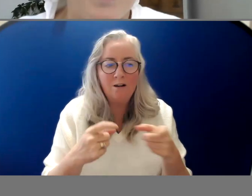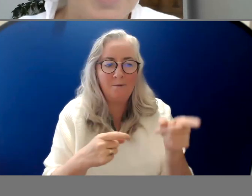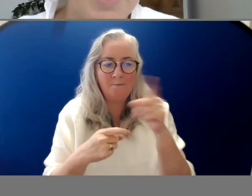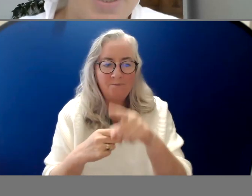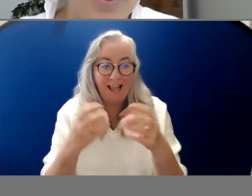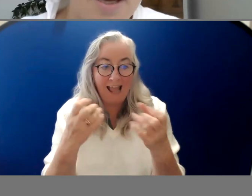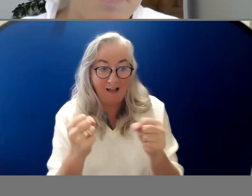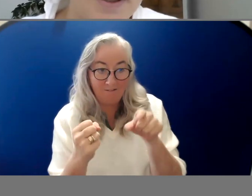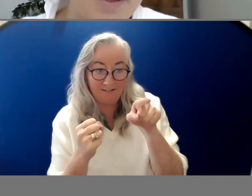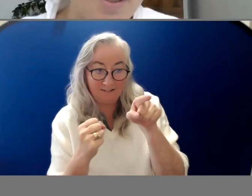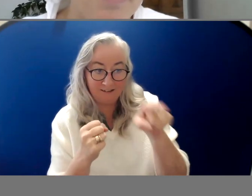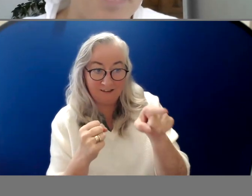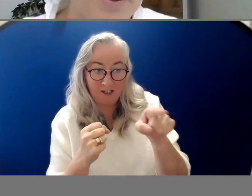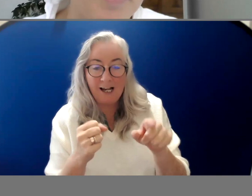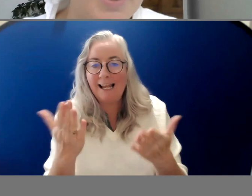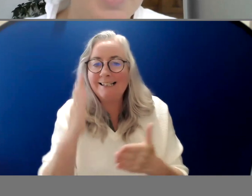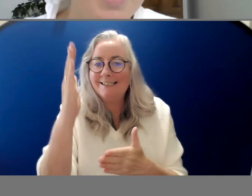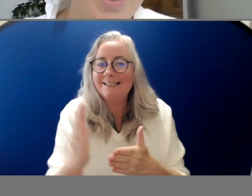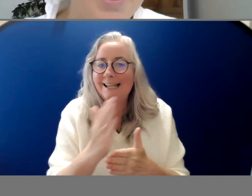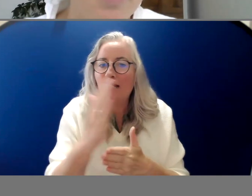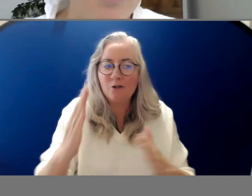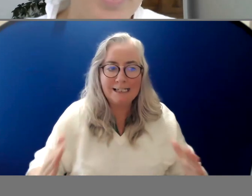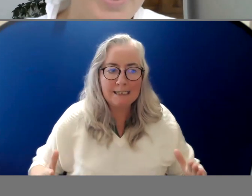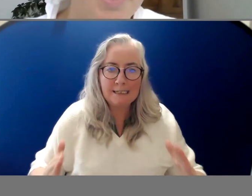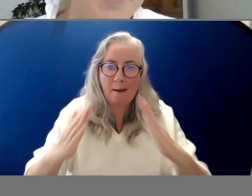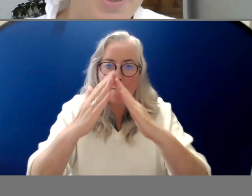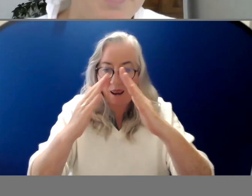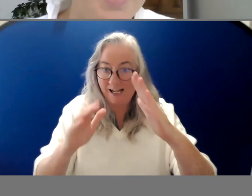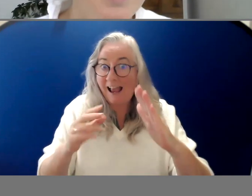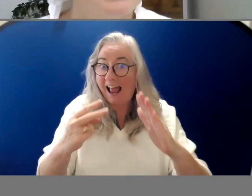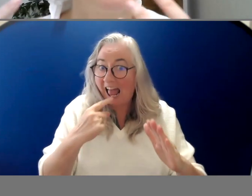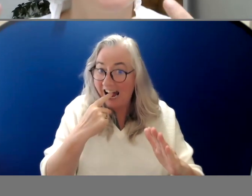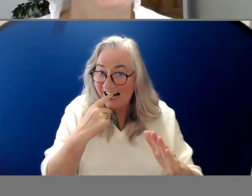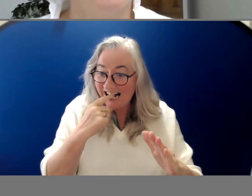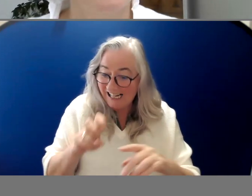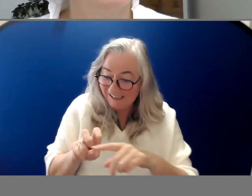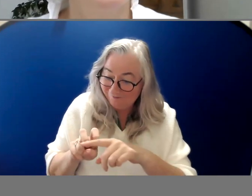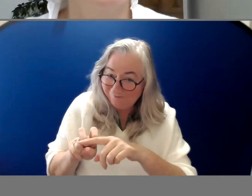building sacred temple on top of a pyramid and this set of very steep steps symbolizing this